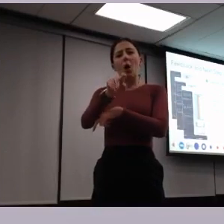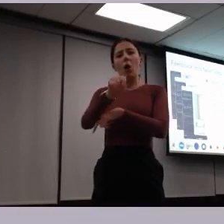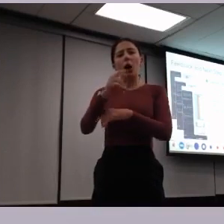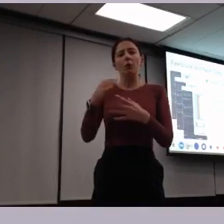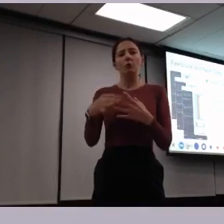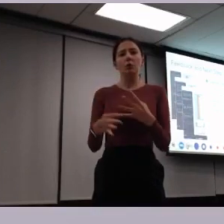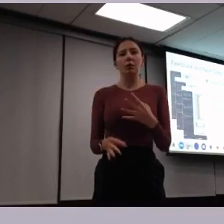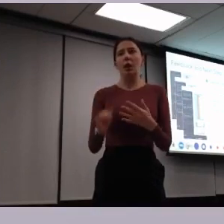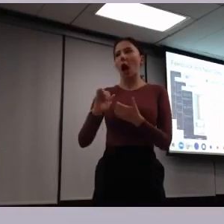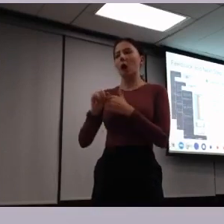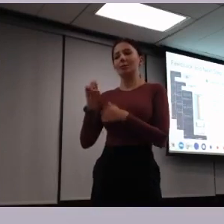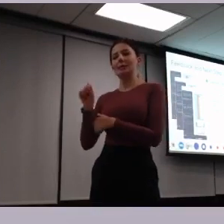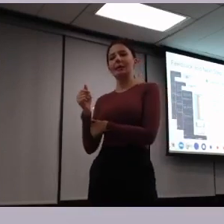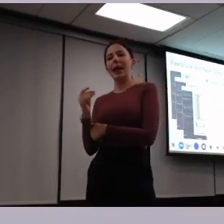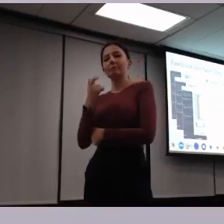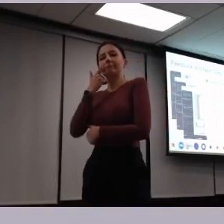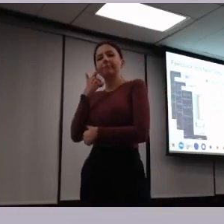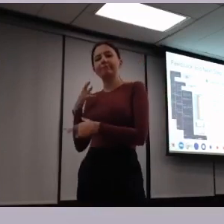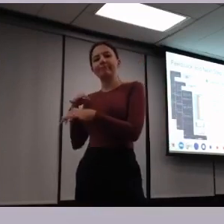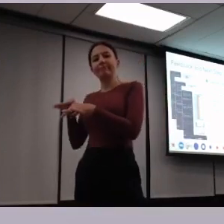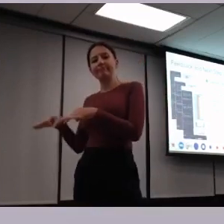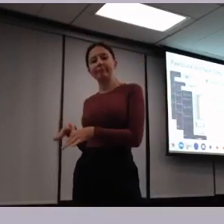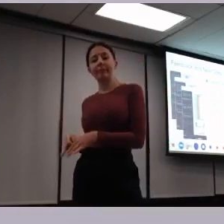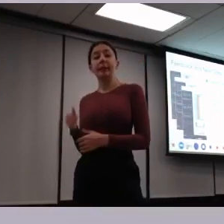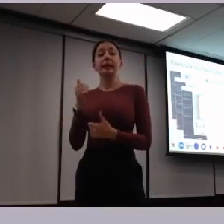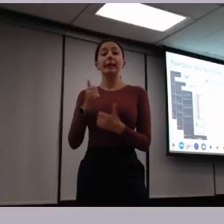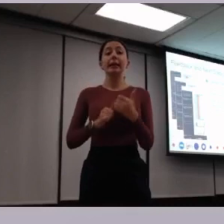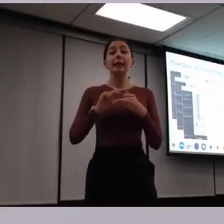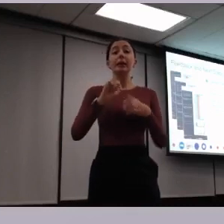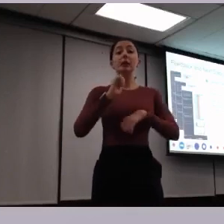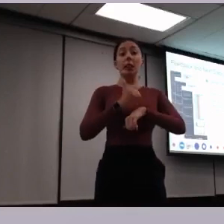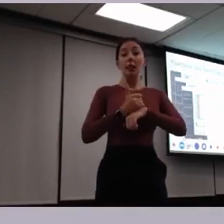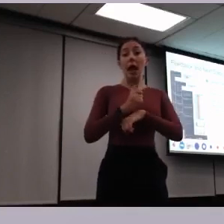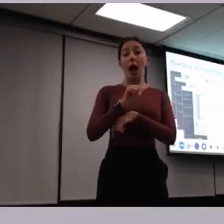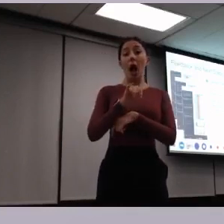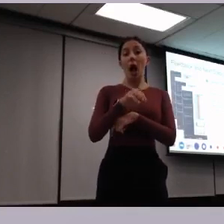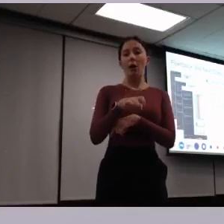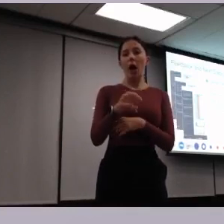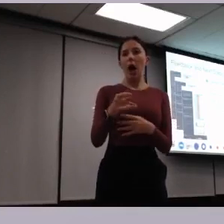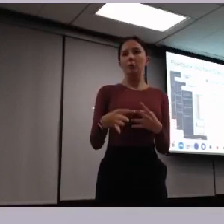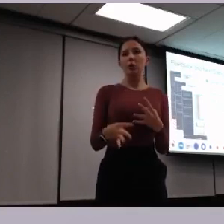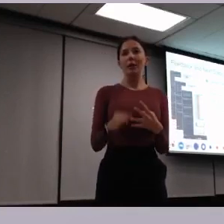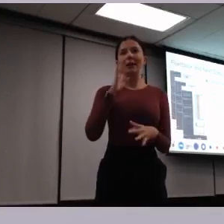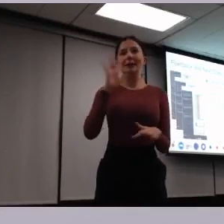Each layout option is paired with three questions that we are looking for your feedback on.